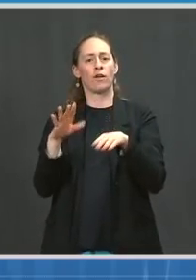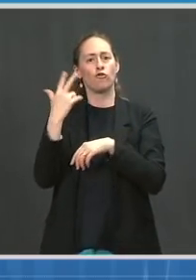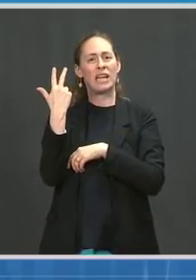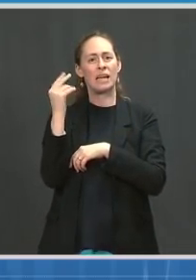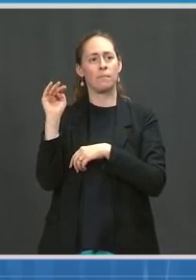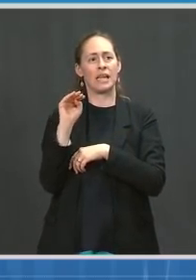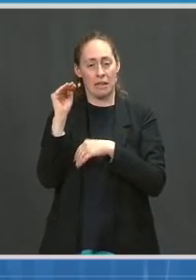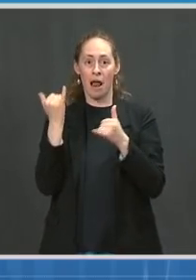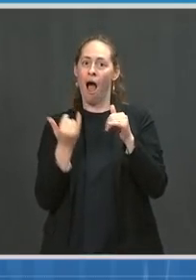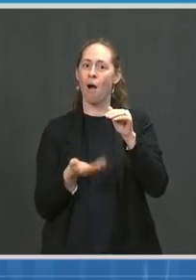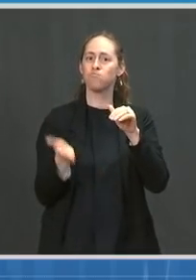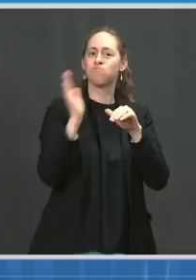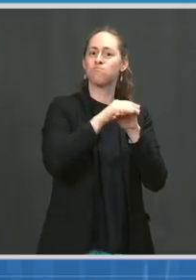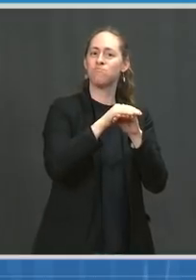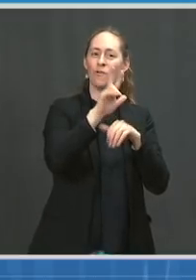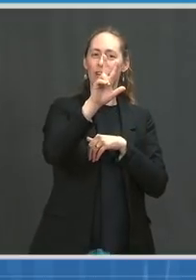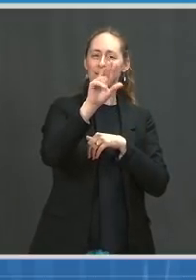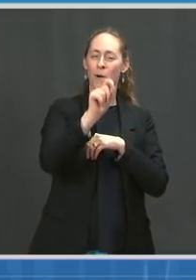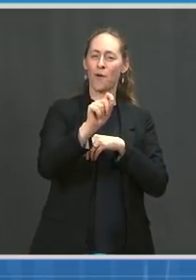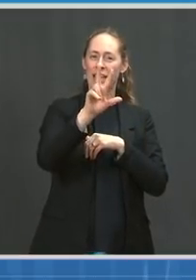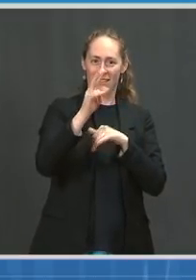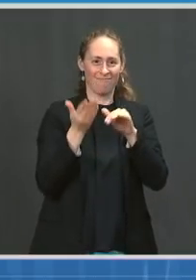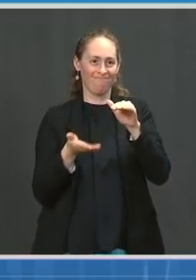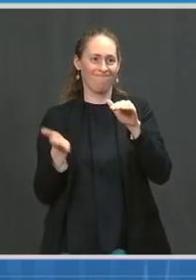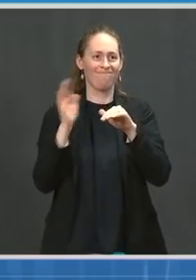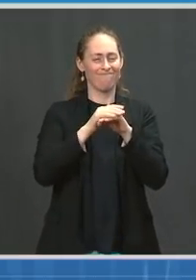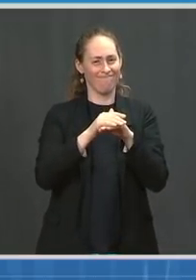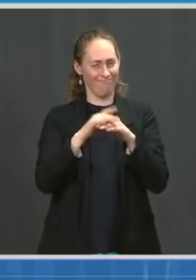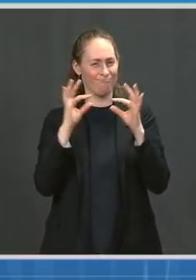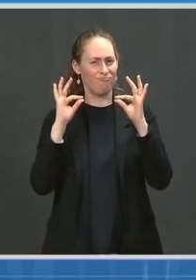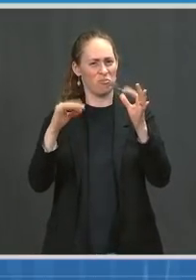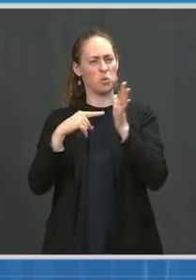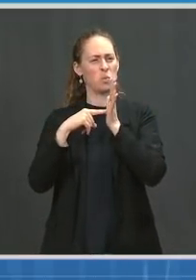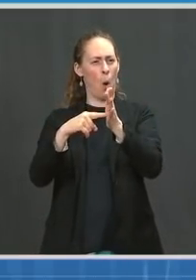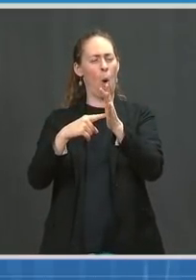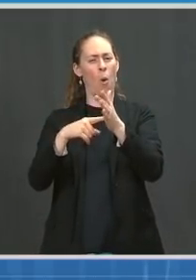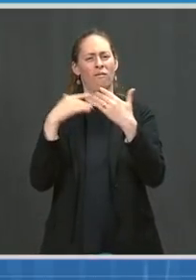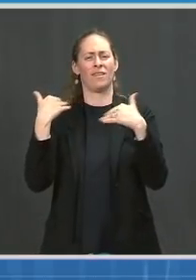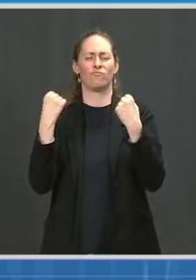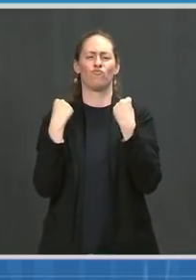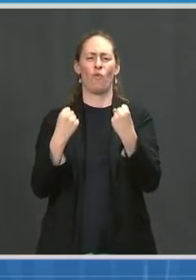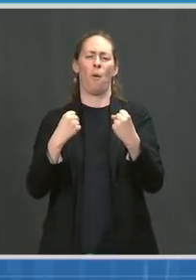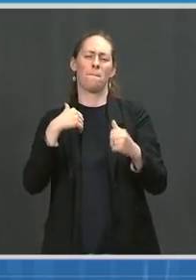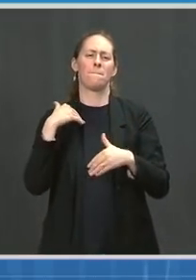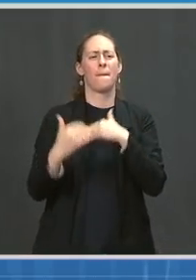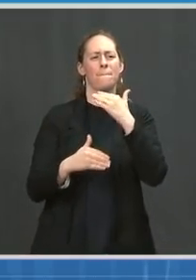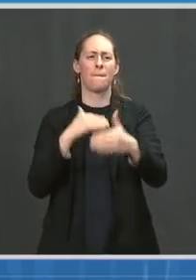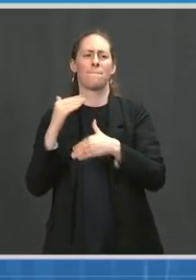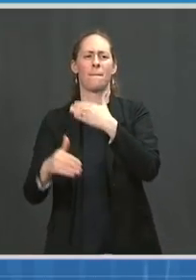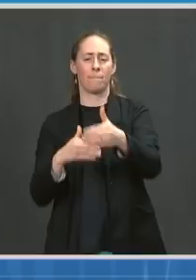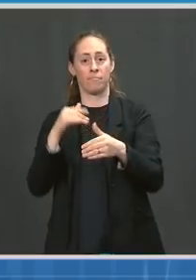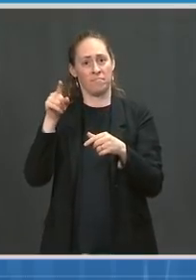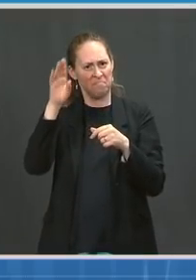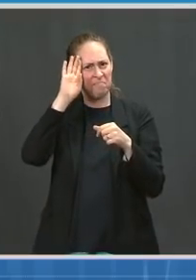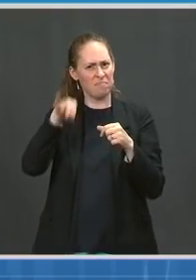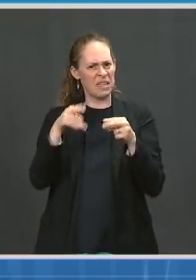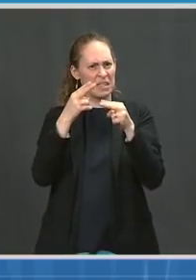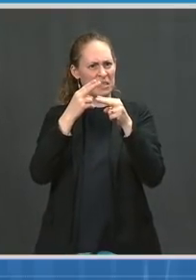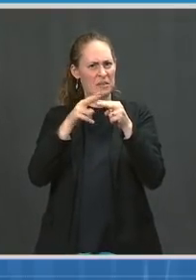So, once again, strong progress. In the very short term, we do expect some impact